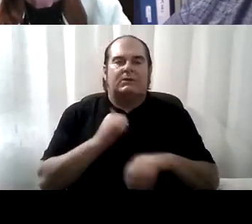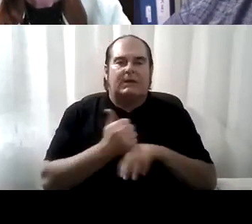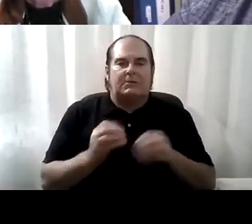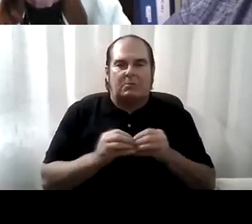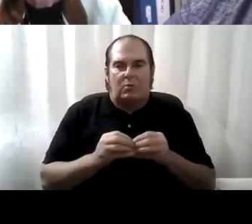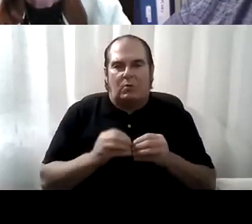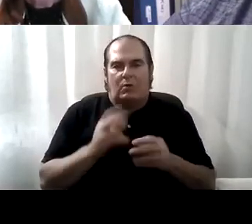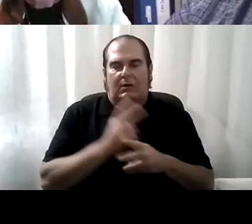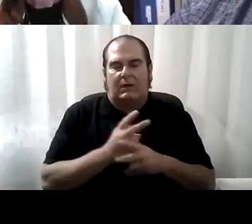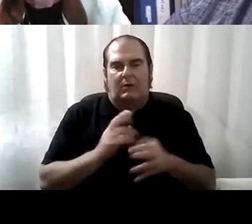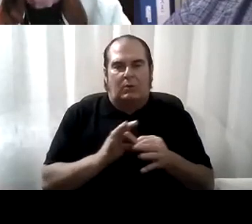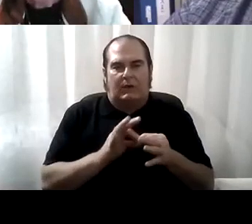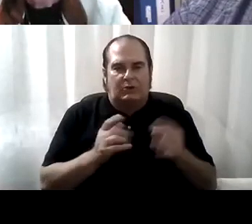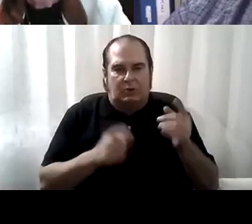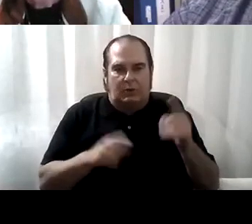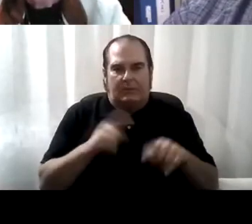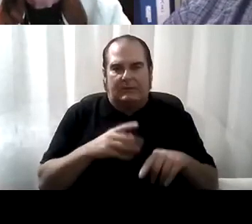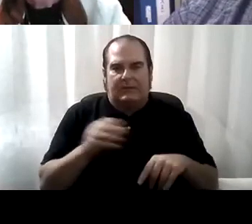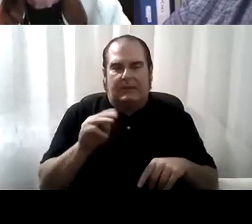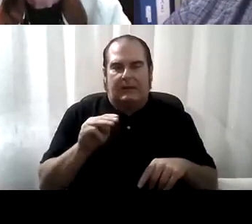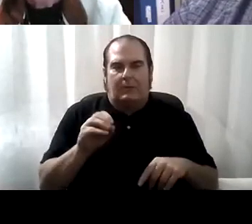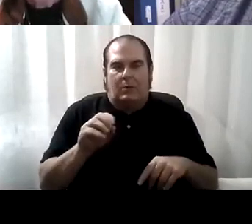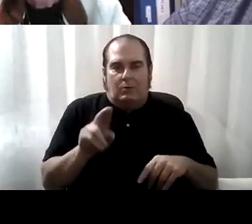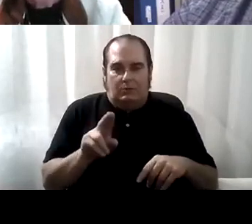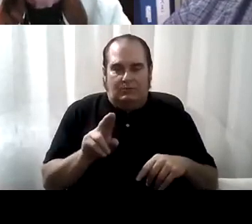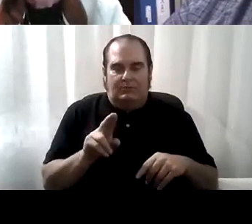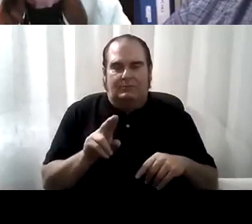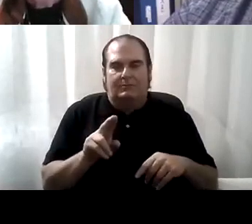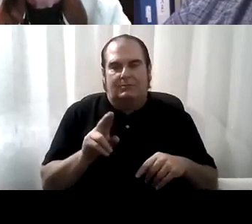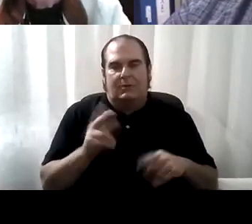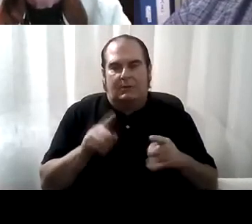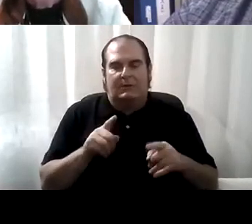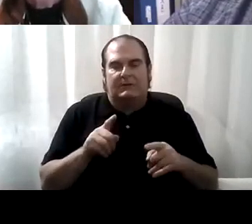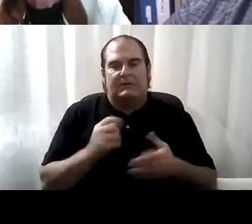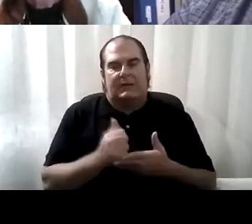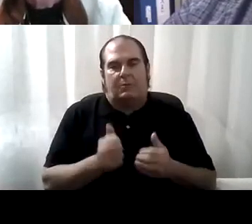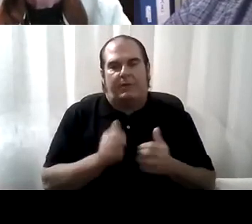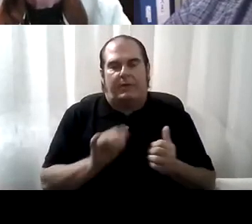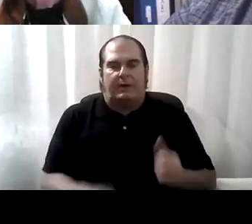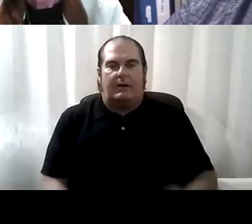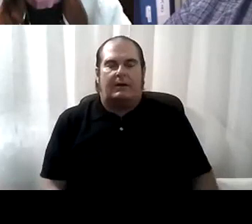has helped with that. We have health care workforce shortages here.